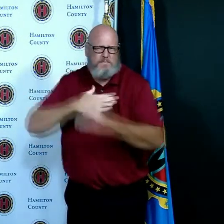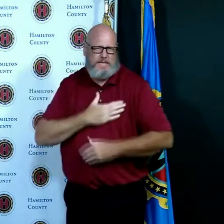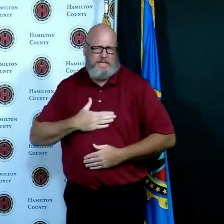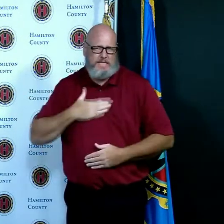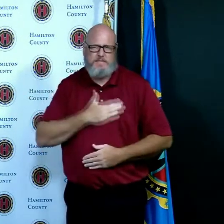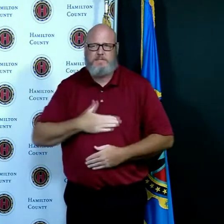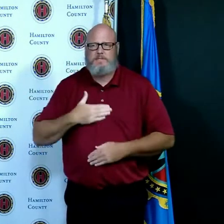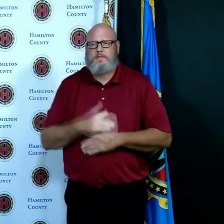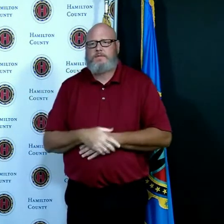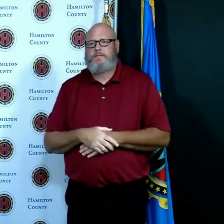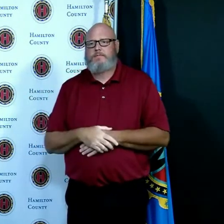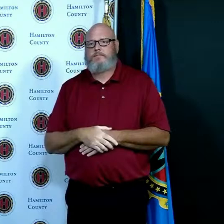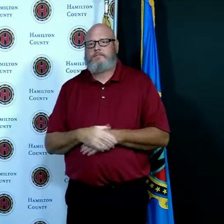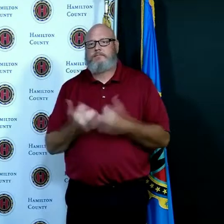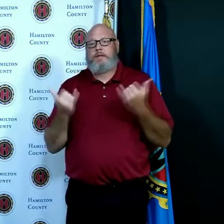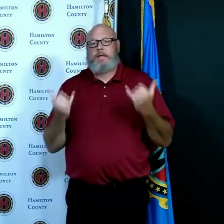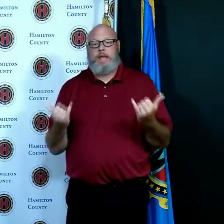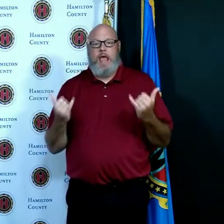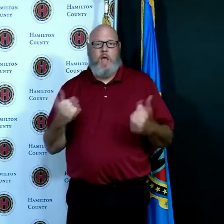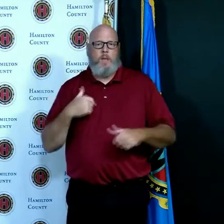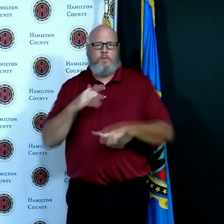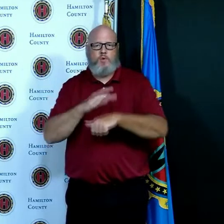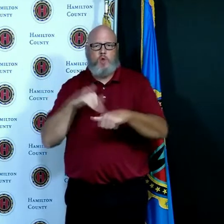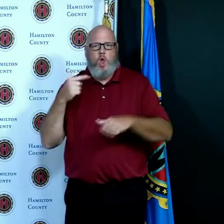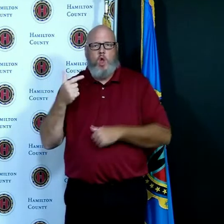for the numbers and the trends